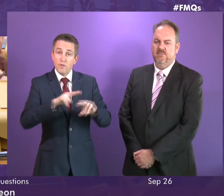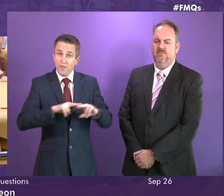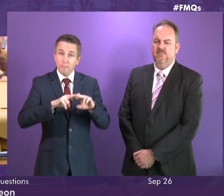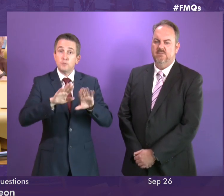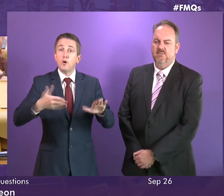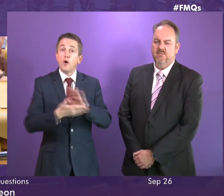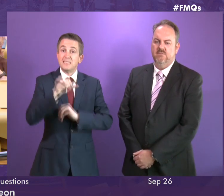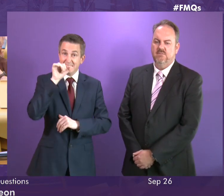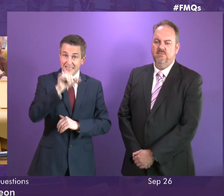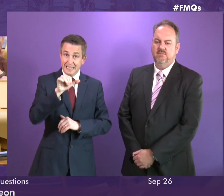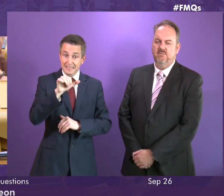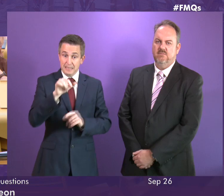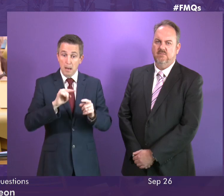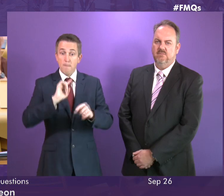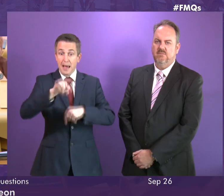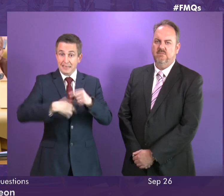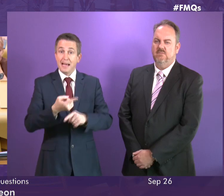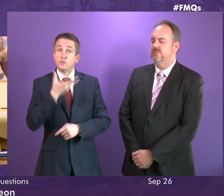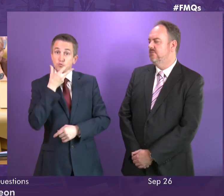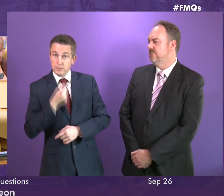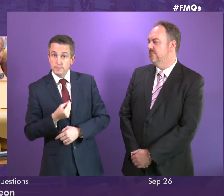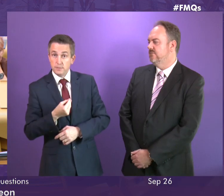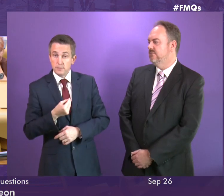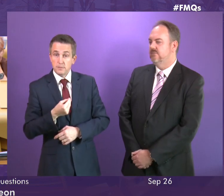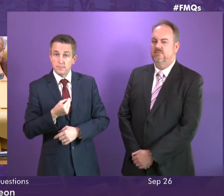with children under six.